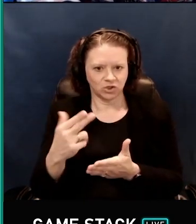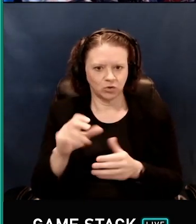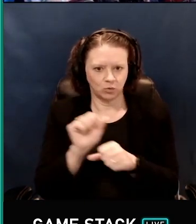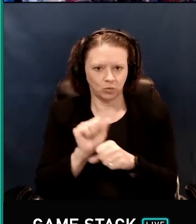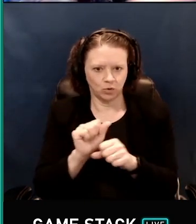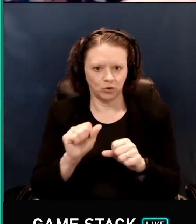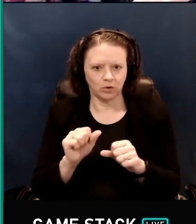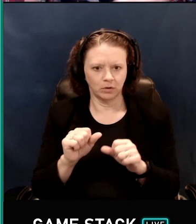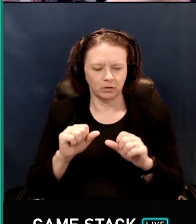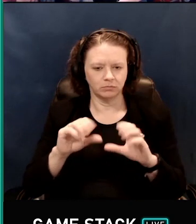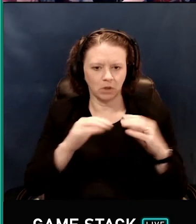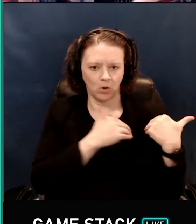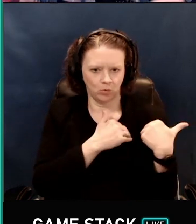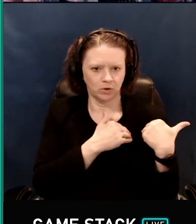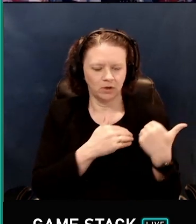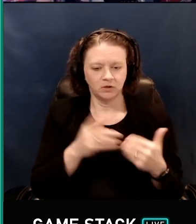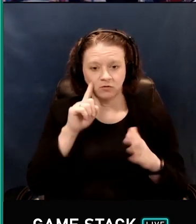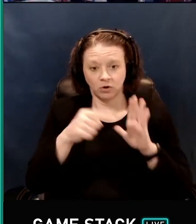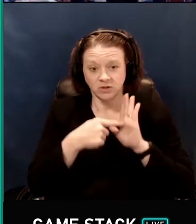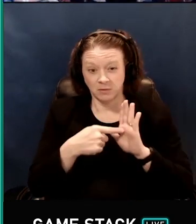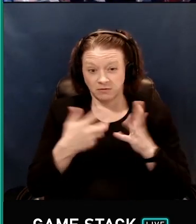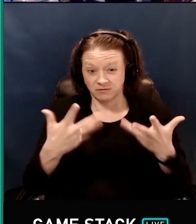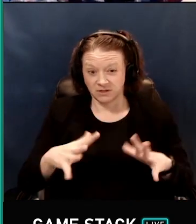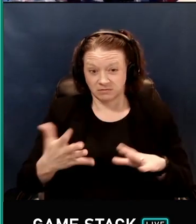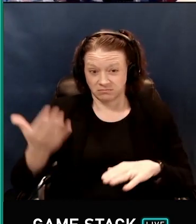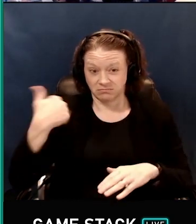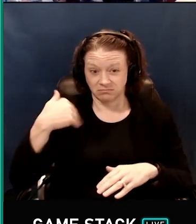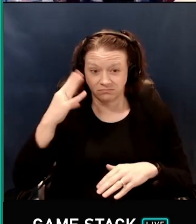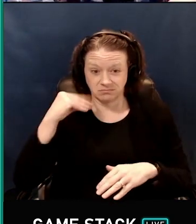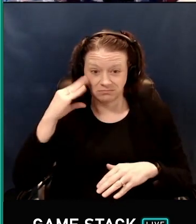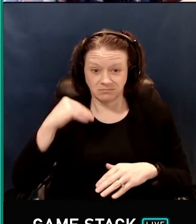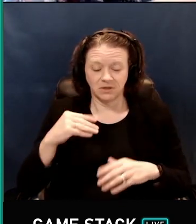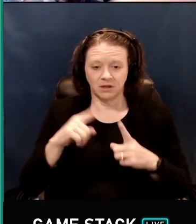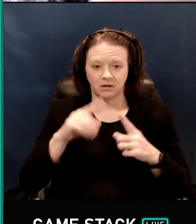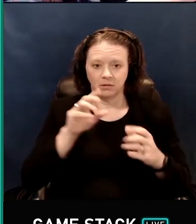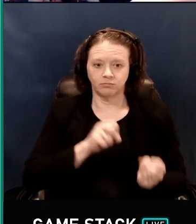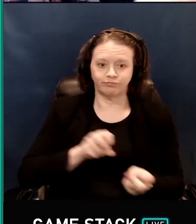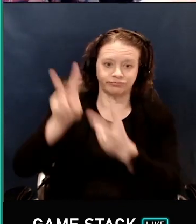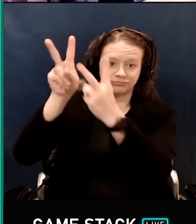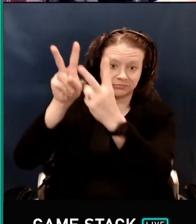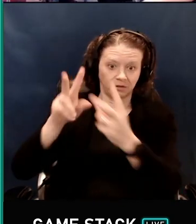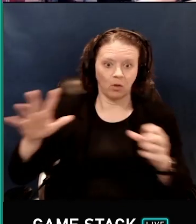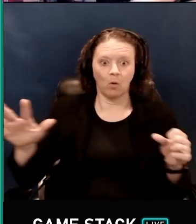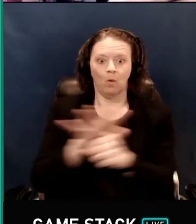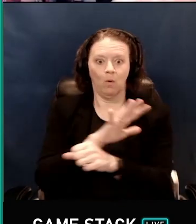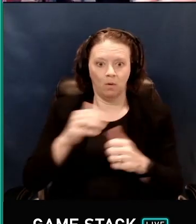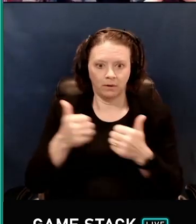the entire thing and then you go. Now we get down to the granularity of textures, and then now we get down to the